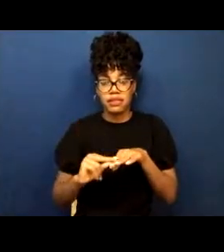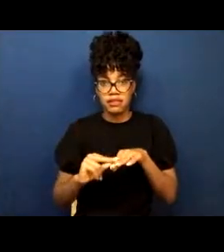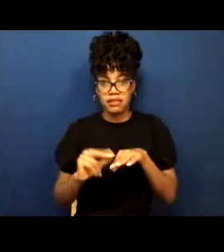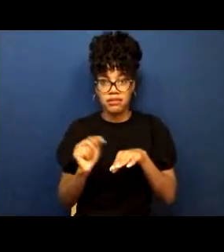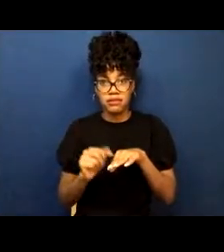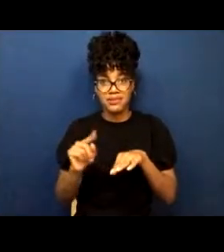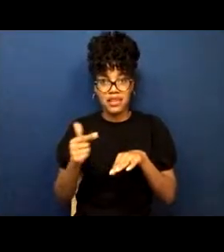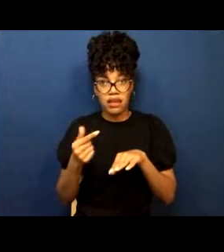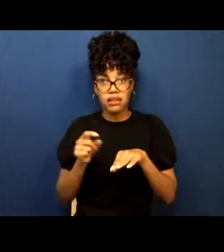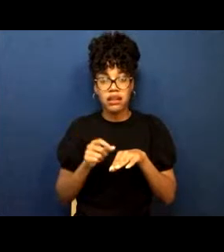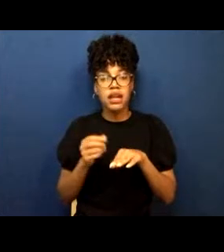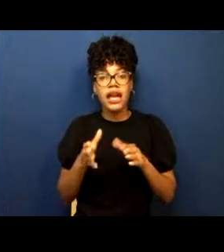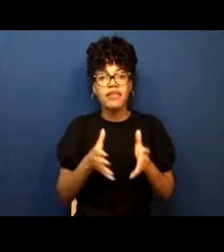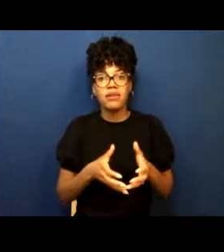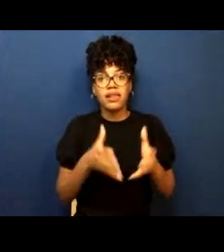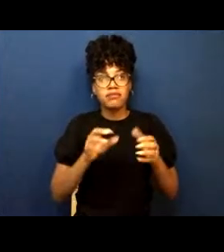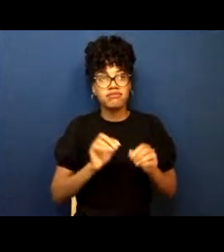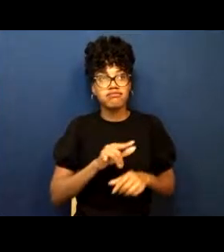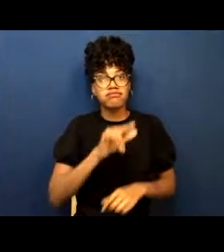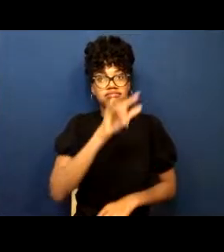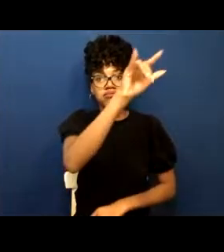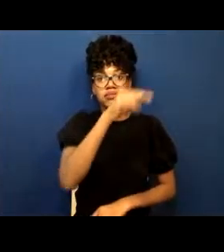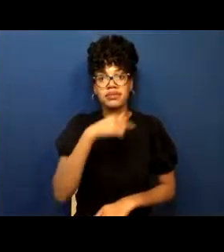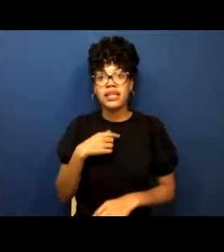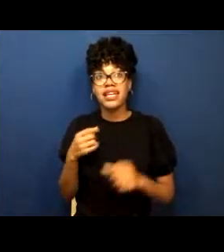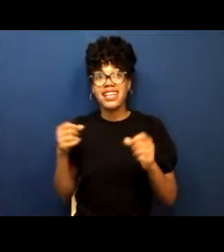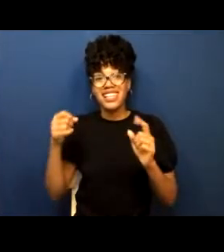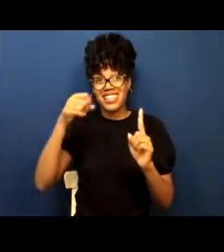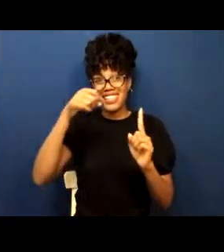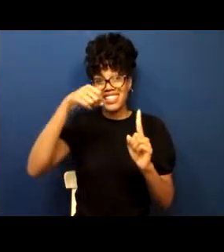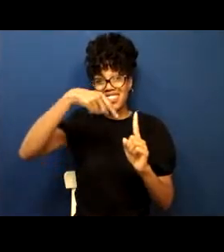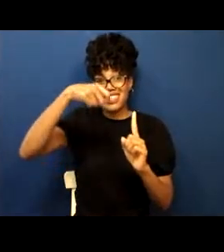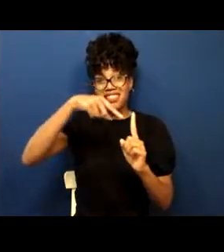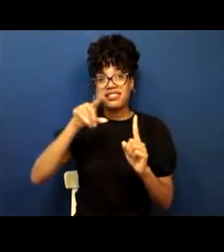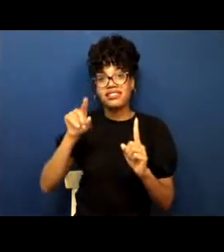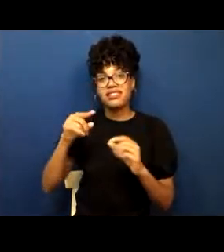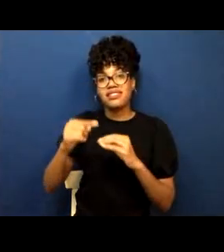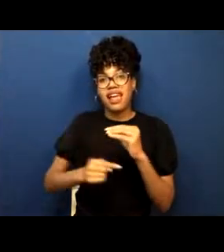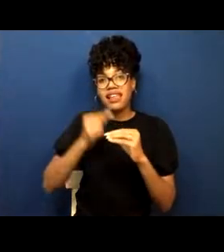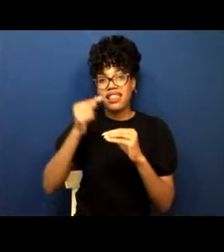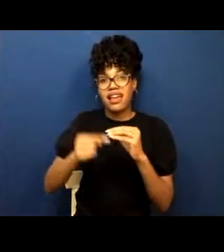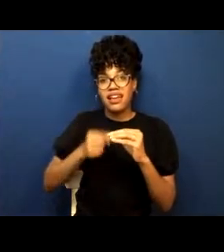transmission to the satellite. And so this has helped a ton in better understanding